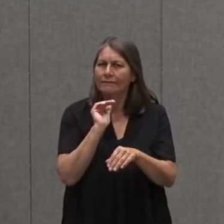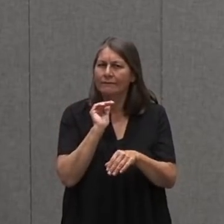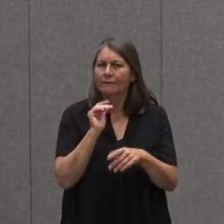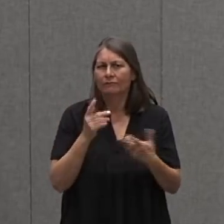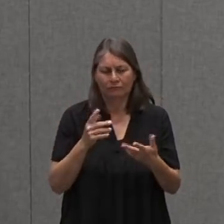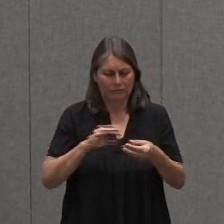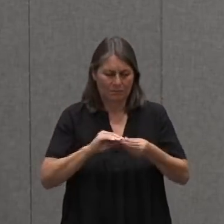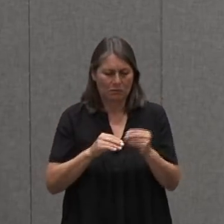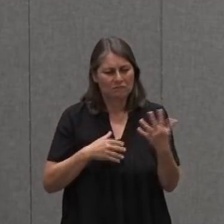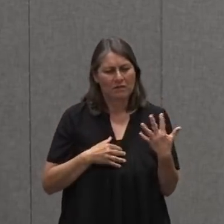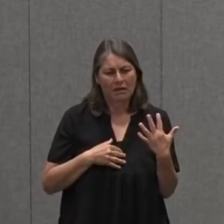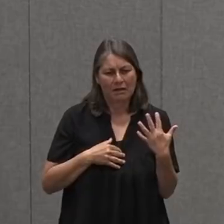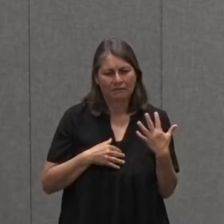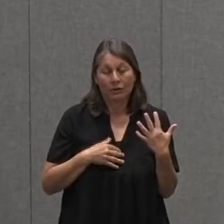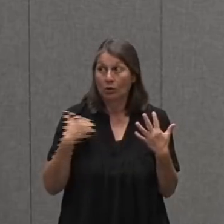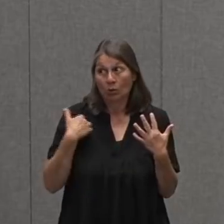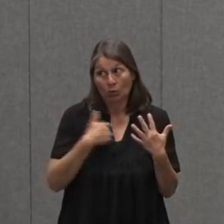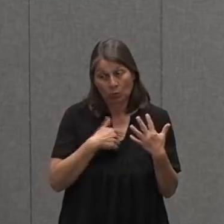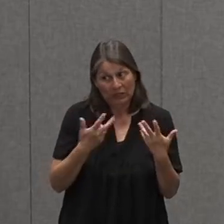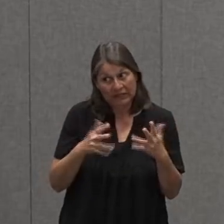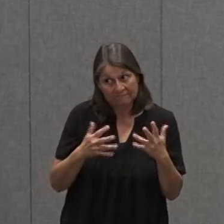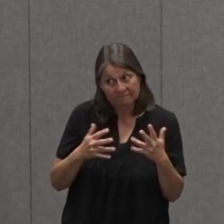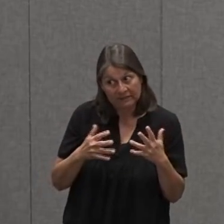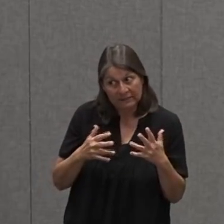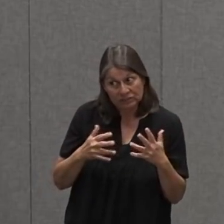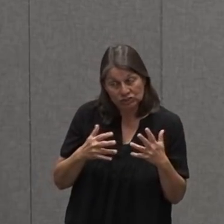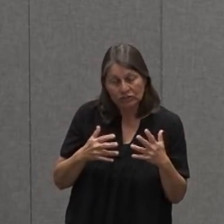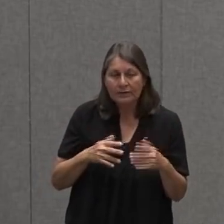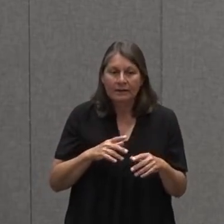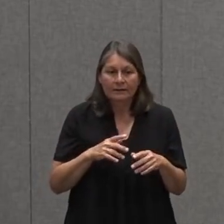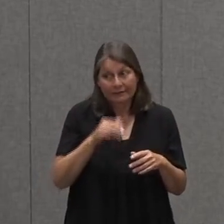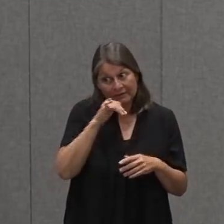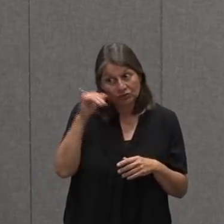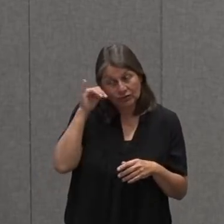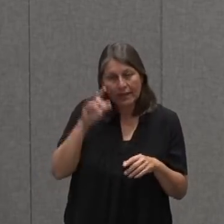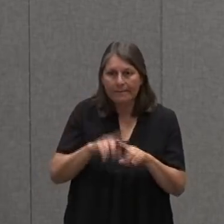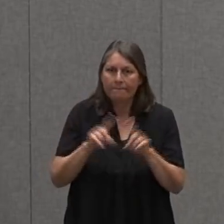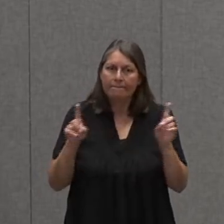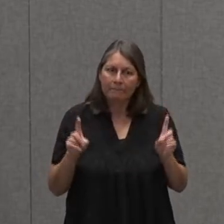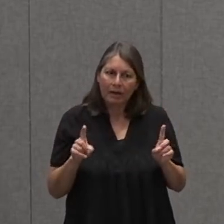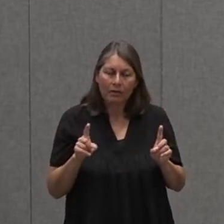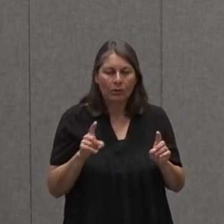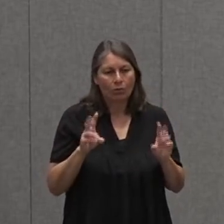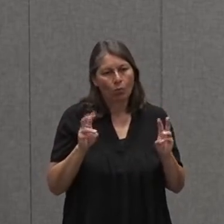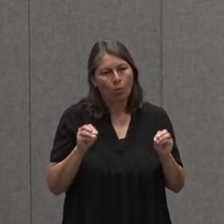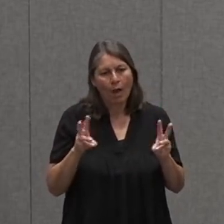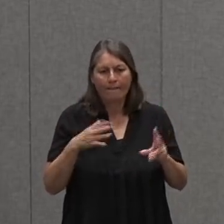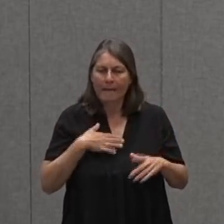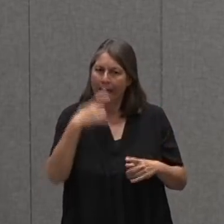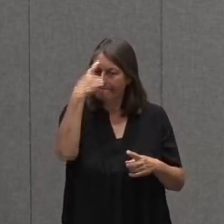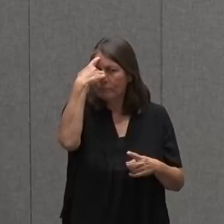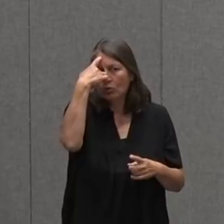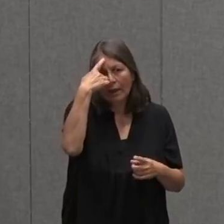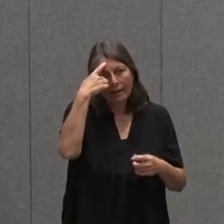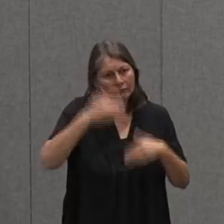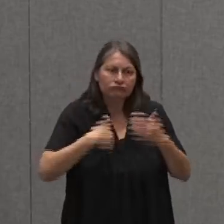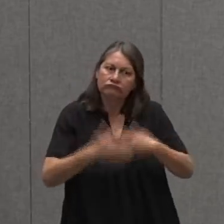my brain was still really thinking about it? Was your brain still thinking about things that you are interested in that you could write a report on?